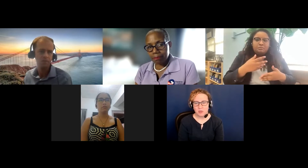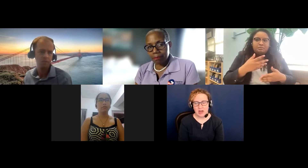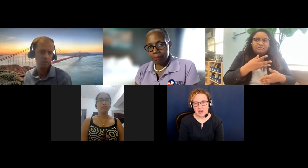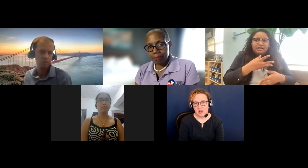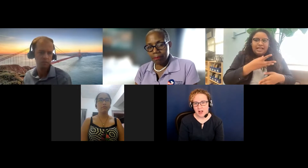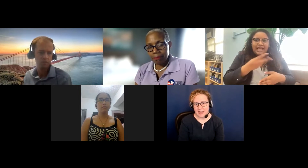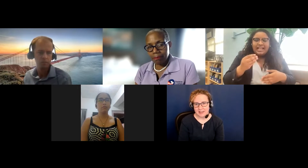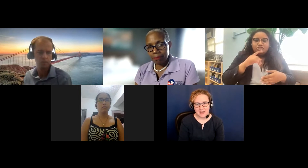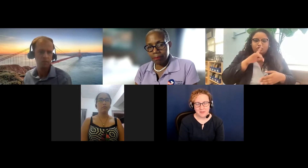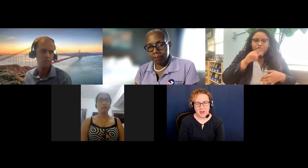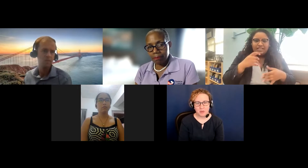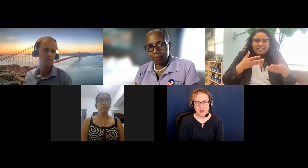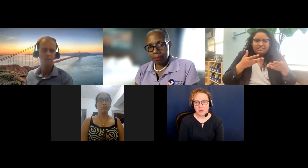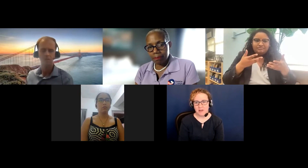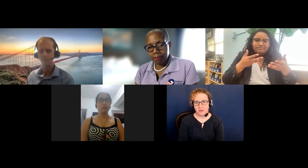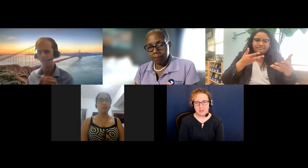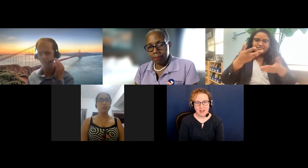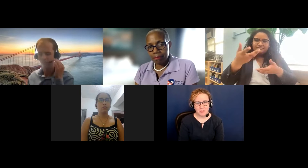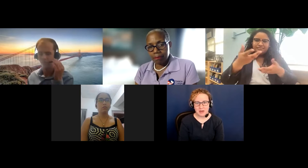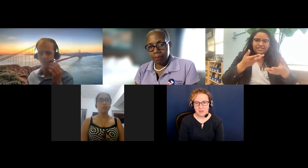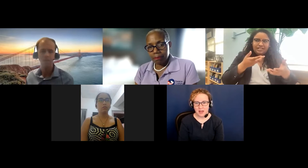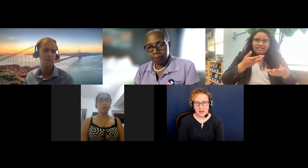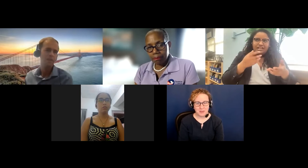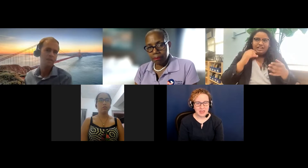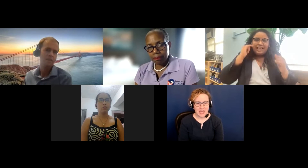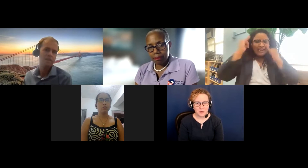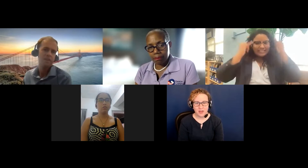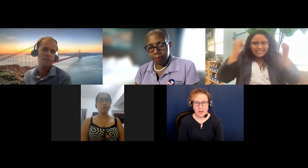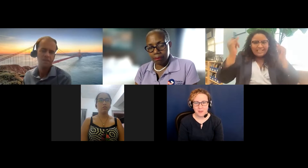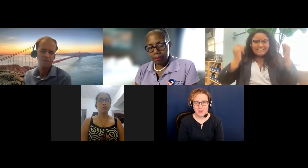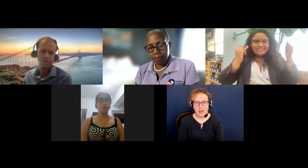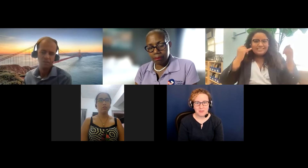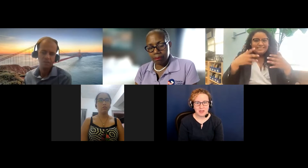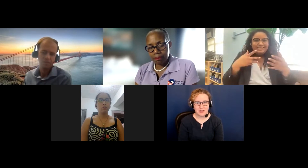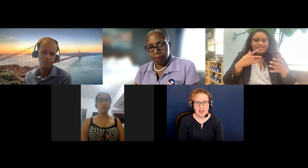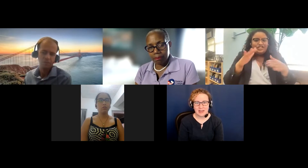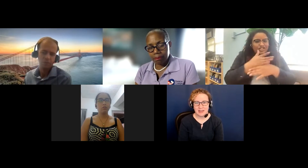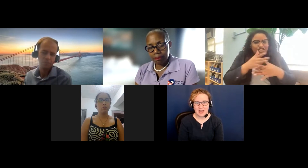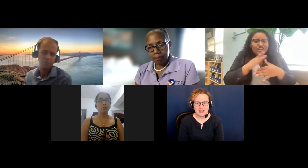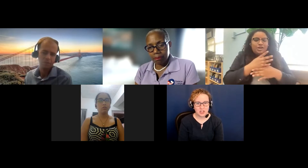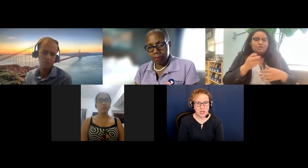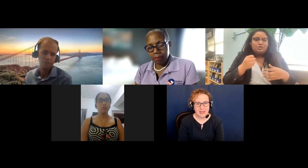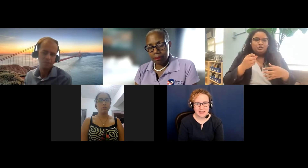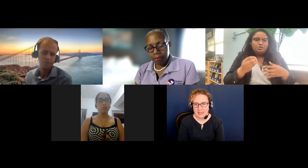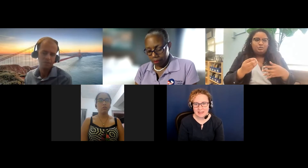When I contacted them, they were grateful to have me engage with them and be glad to share ideas.